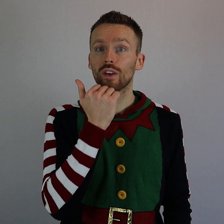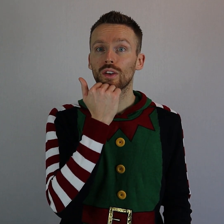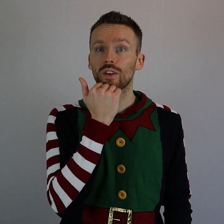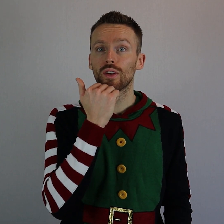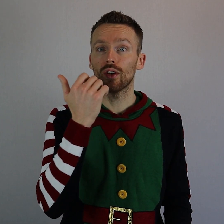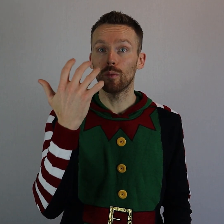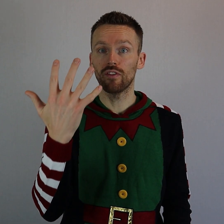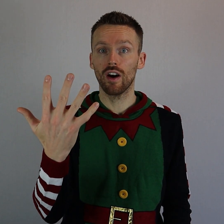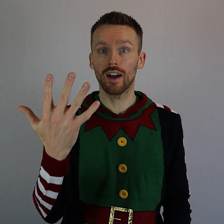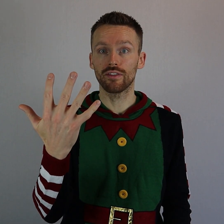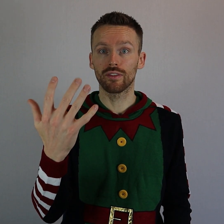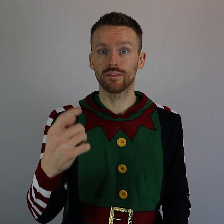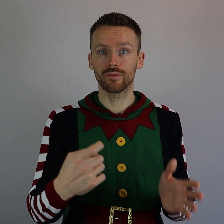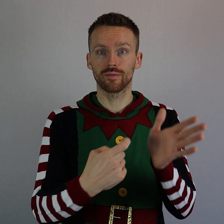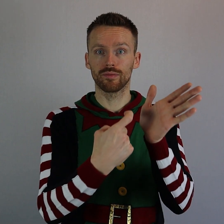number five